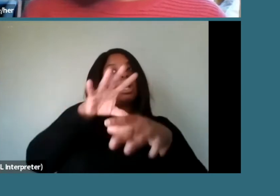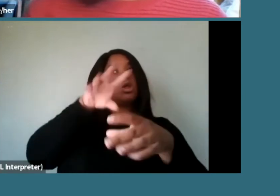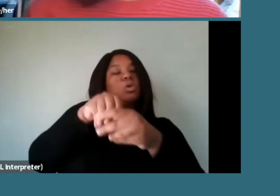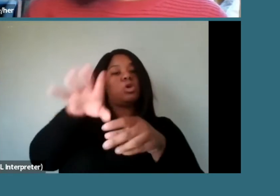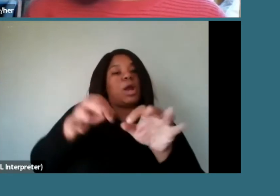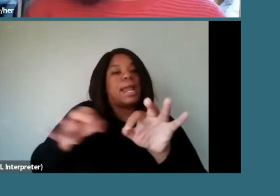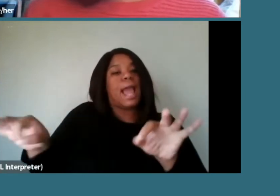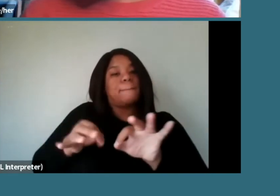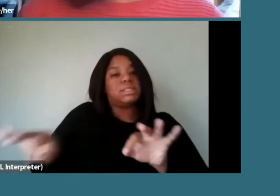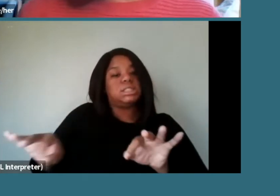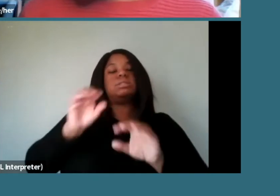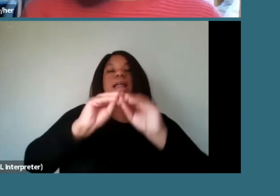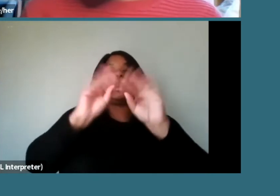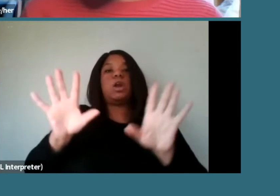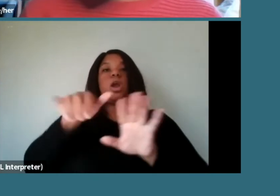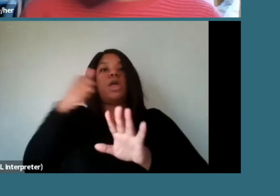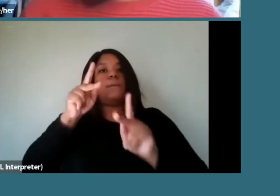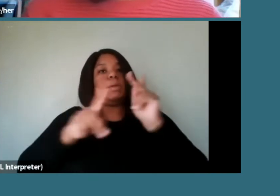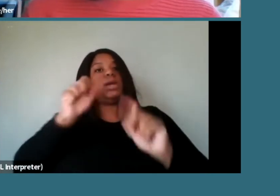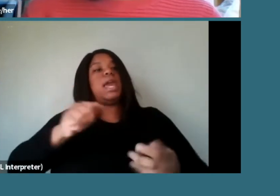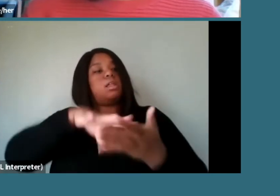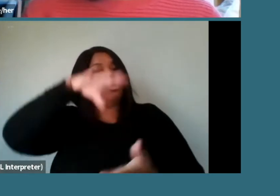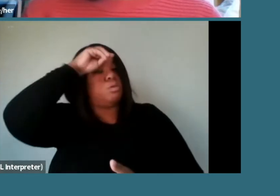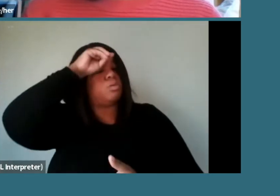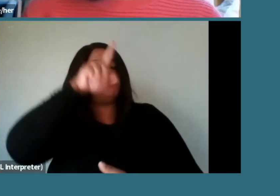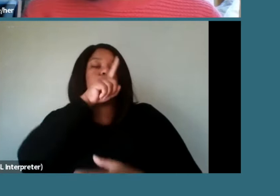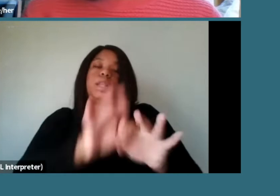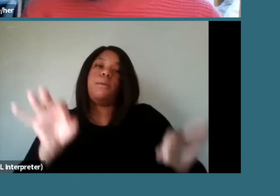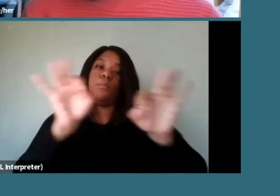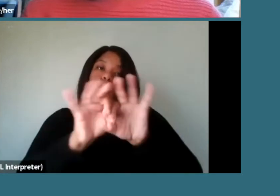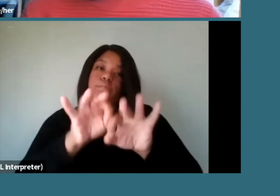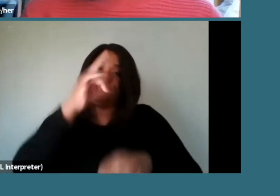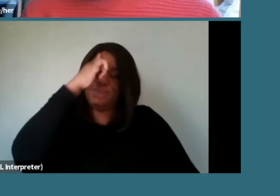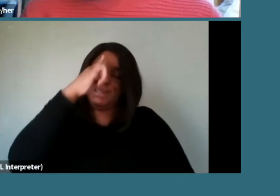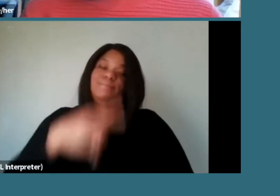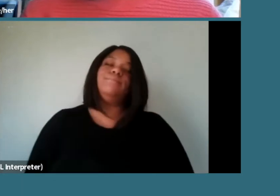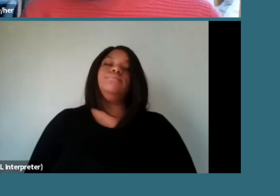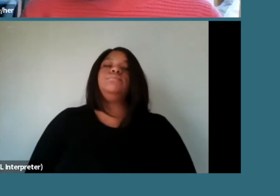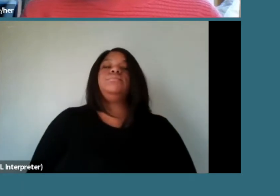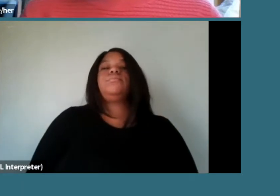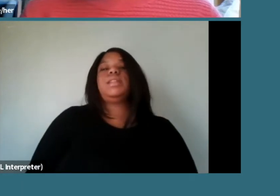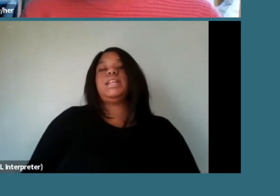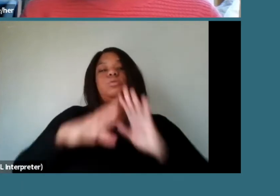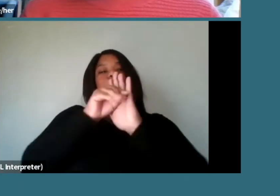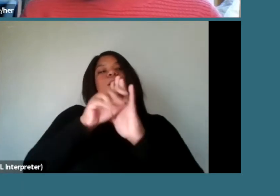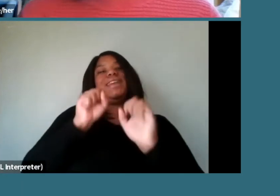where other people can learn, I think that's also really important. And since this is recorded, you can send them a link to this video.